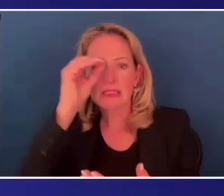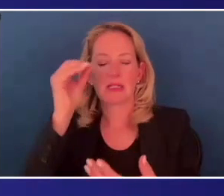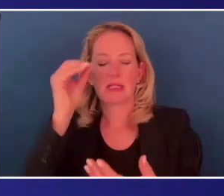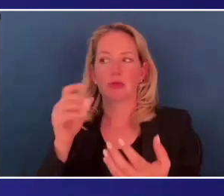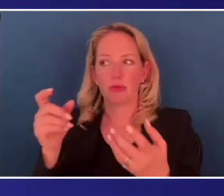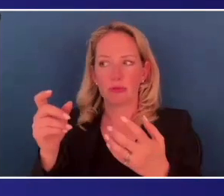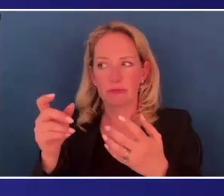We know the nuances that it takes to live life in America. We know what we can and cannot do.